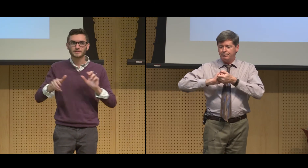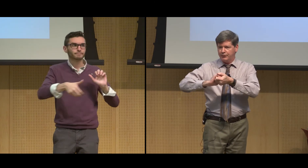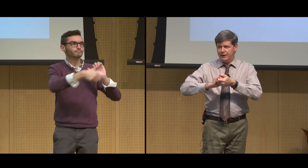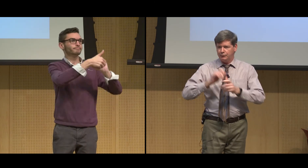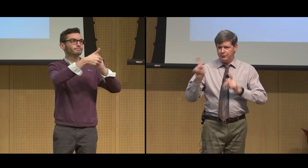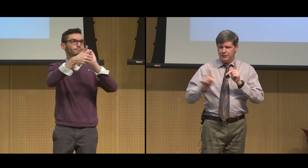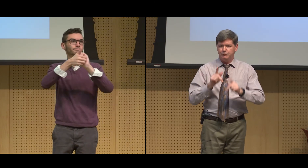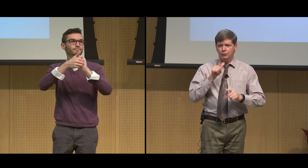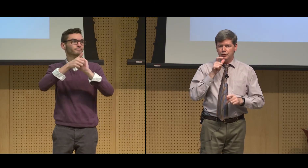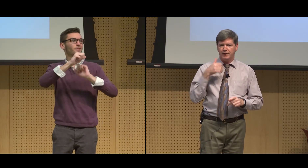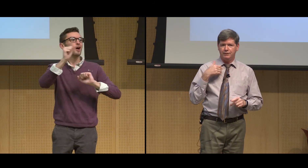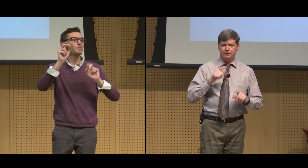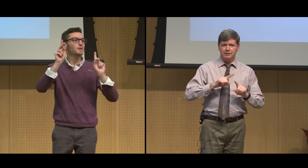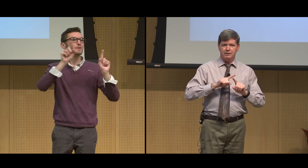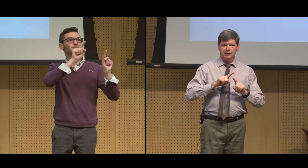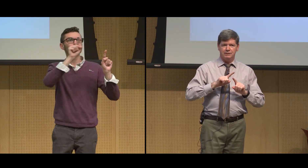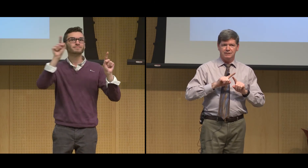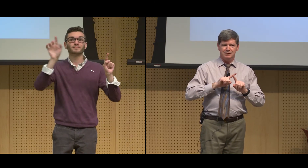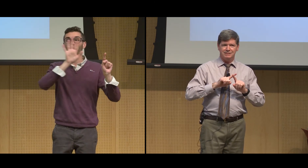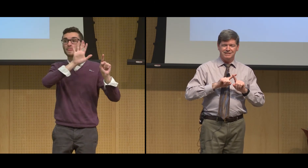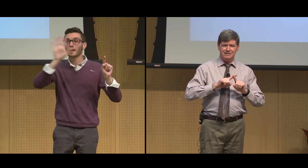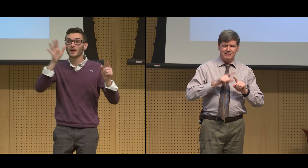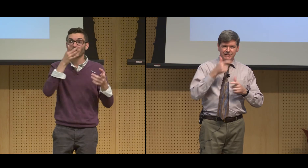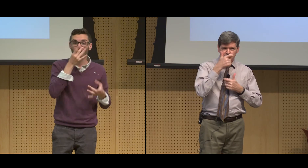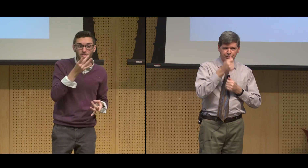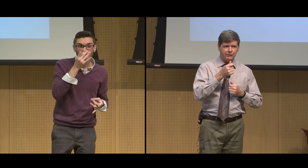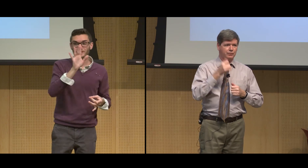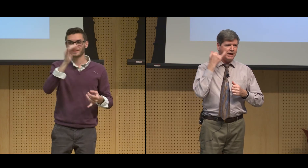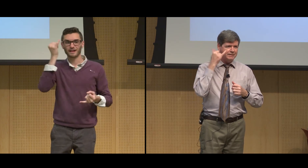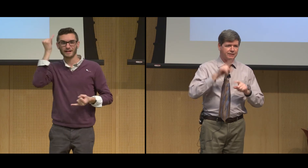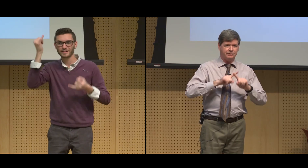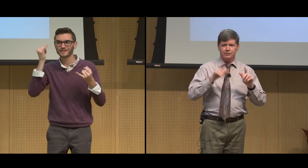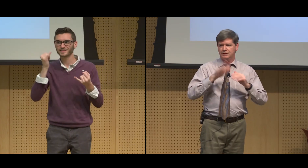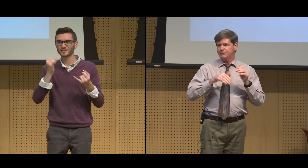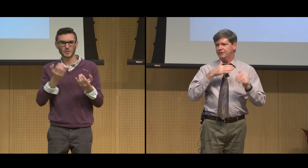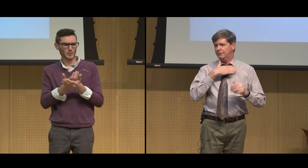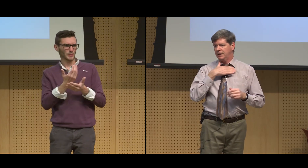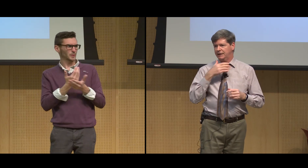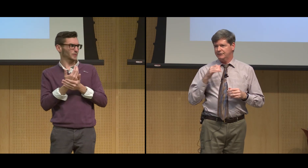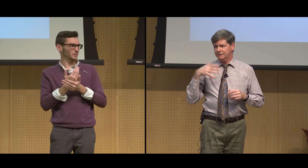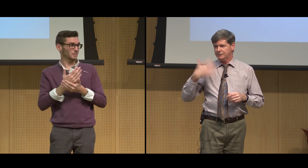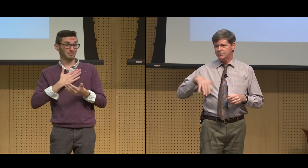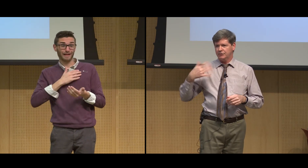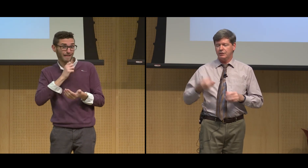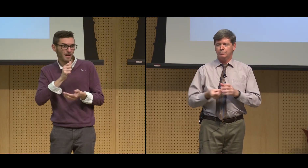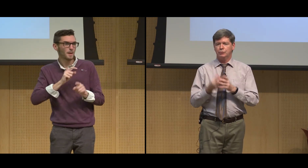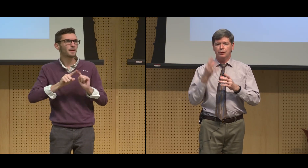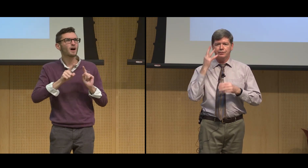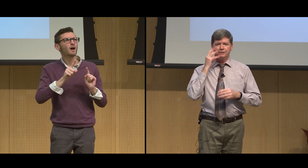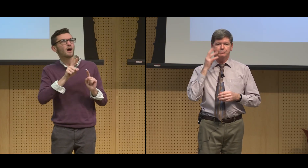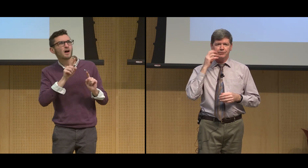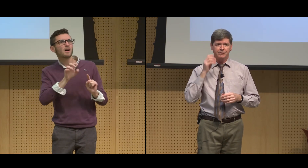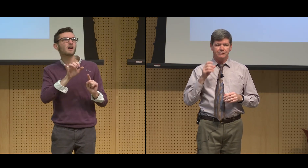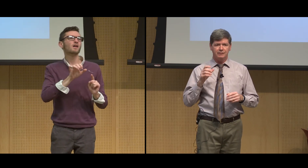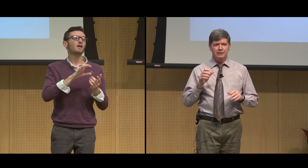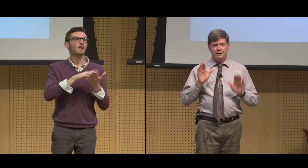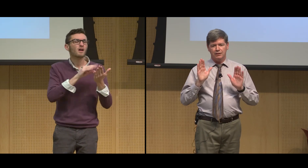collaborating with people who have interests or ideas that are different than mine. It's such an incredible growth experience